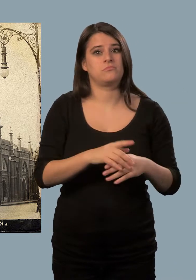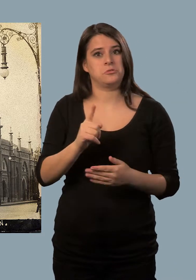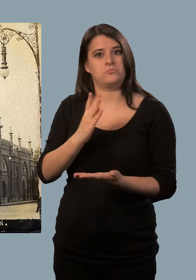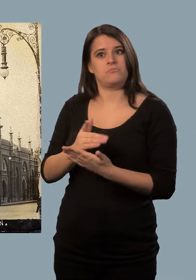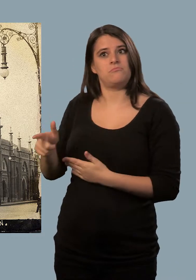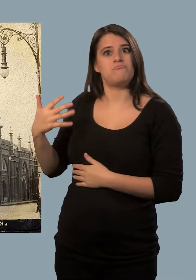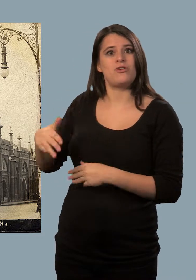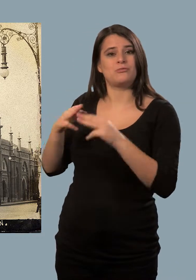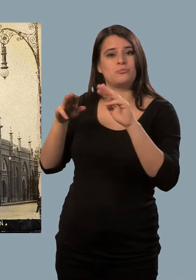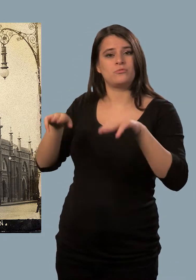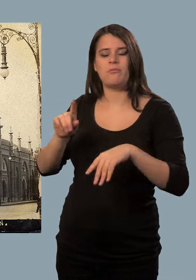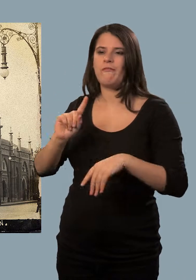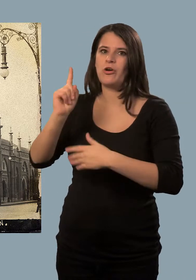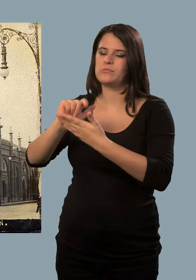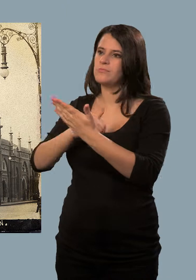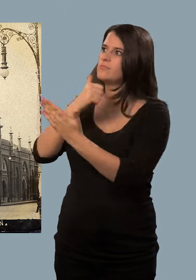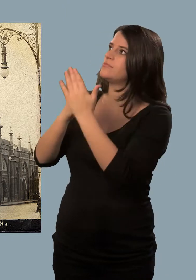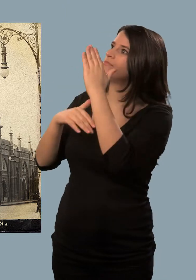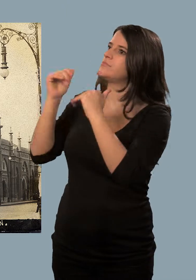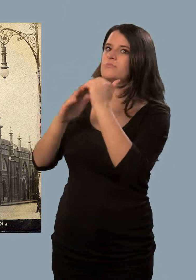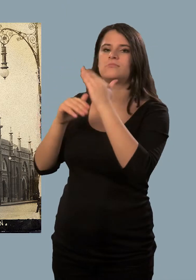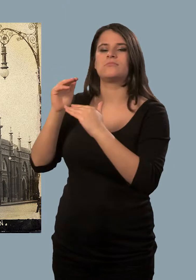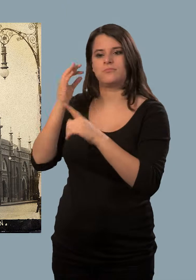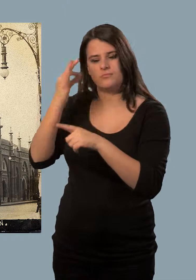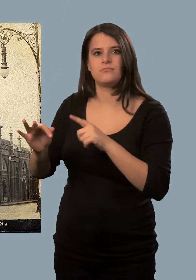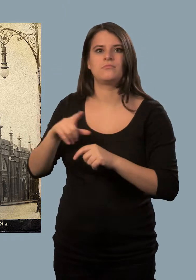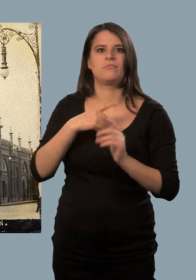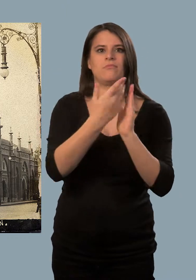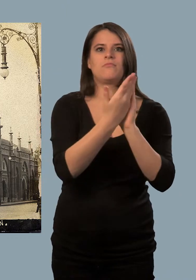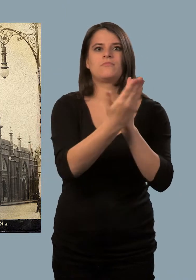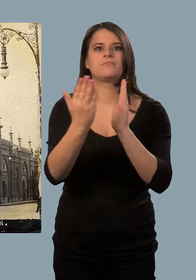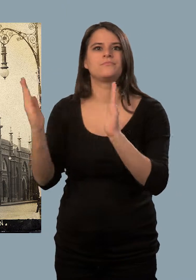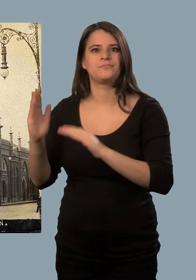municipal museums in England.